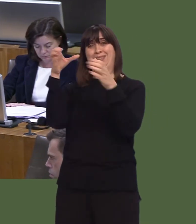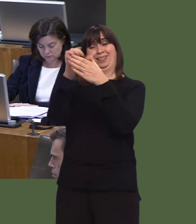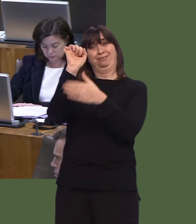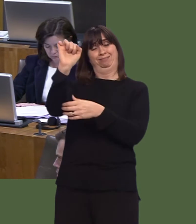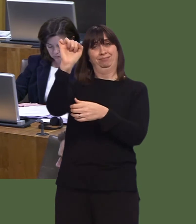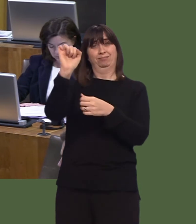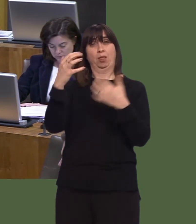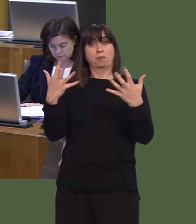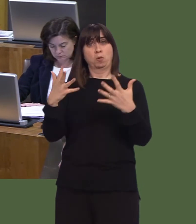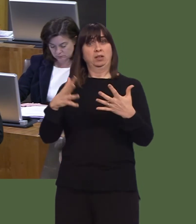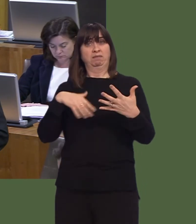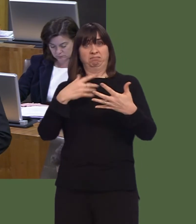Standards of Conduct Committee.